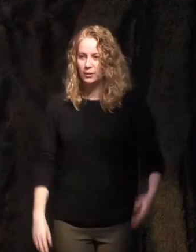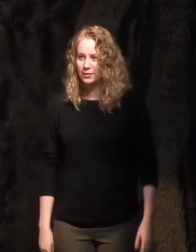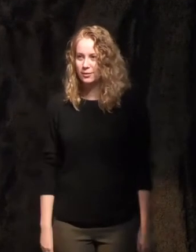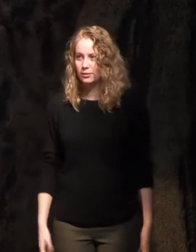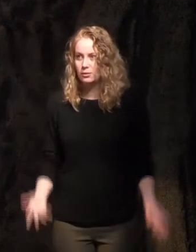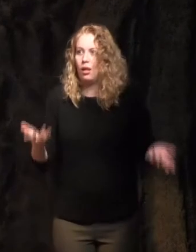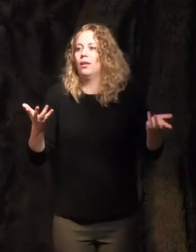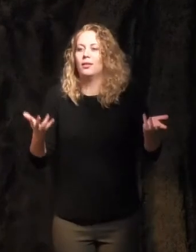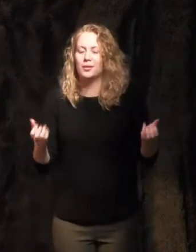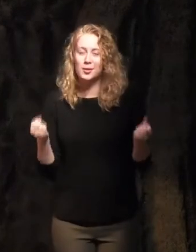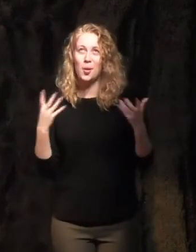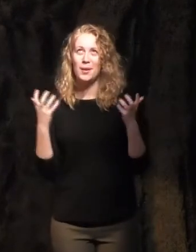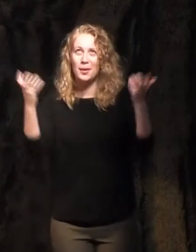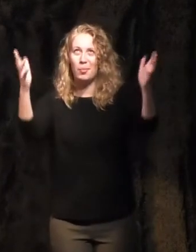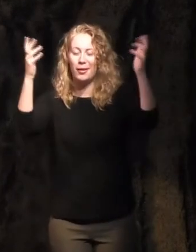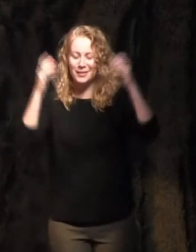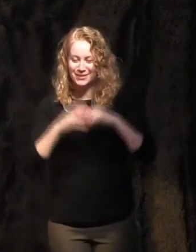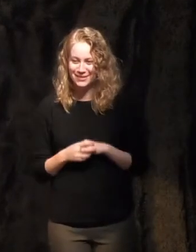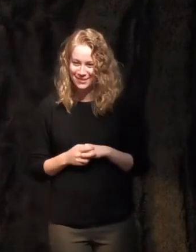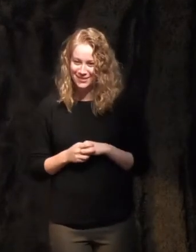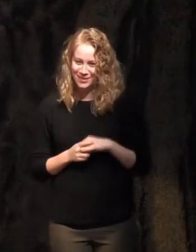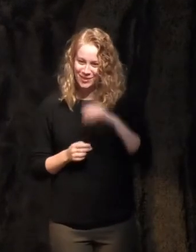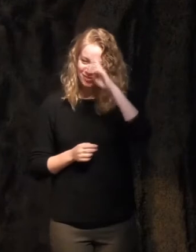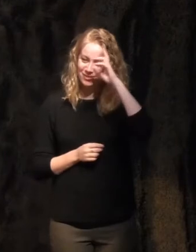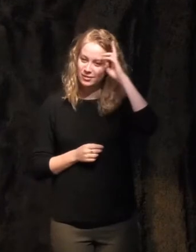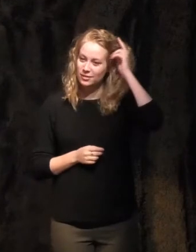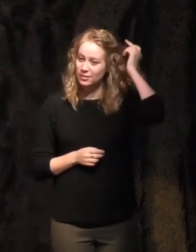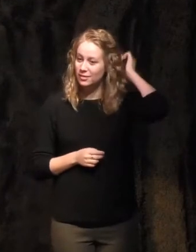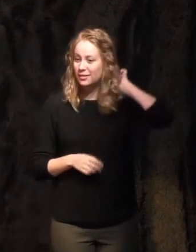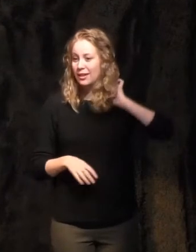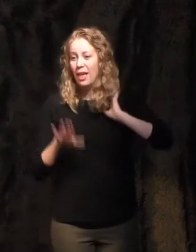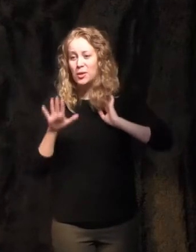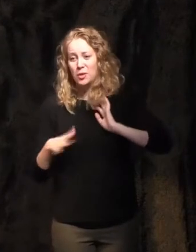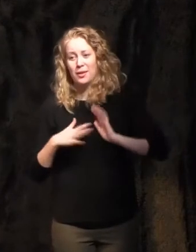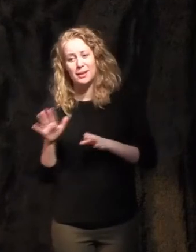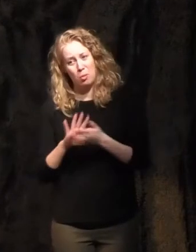It's, oh, so many applause, great. That's good cause I'm only halfway through